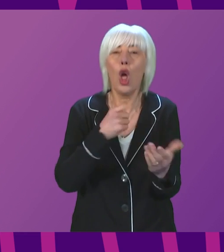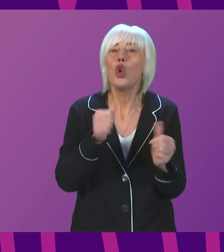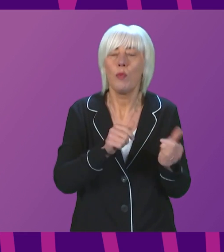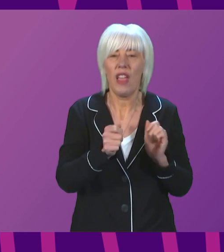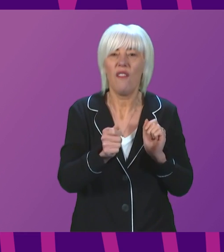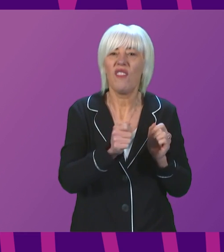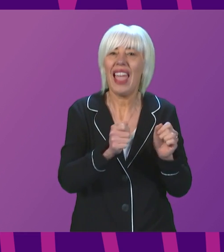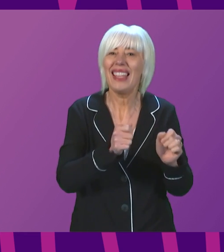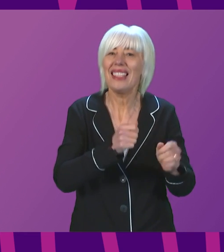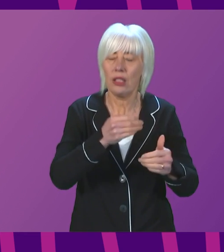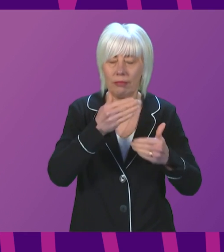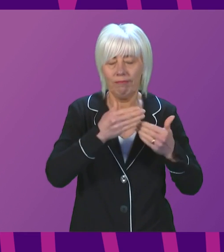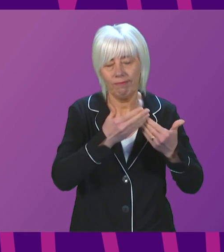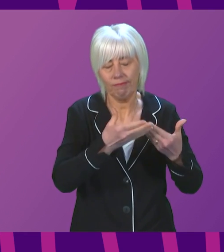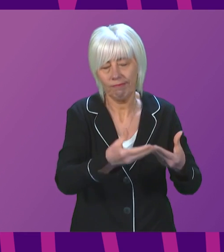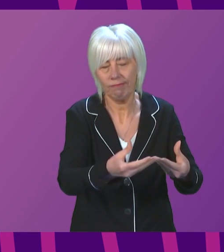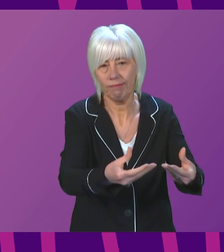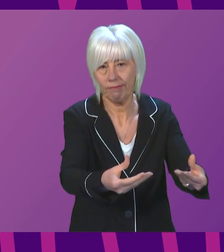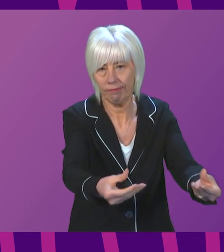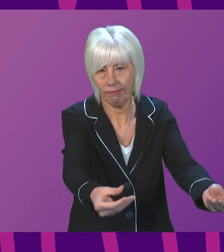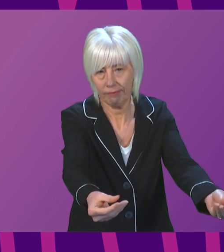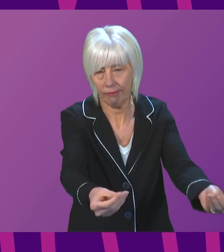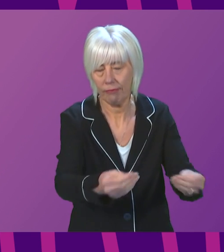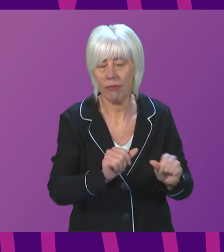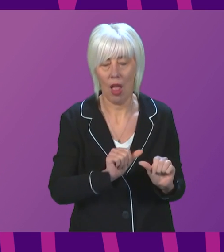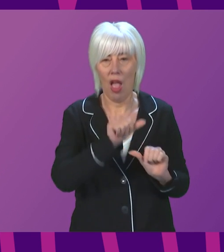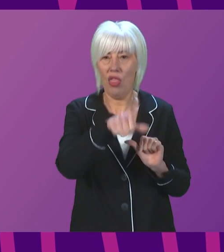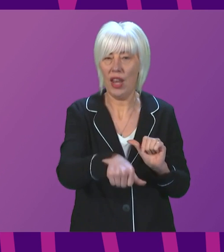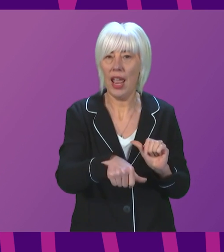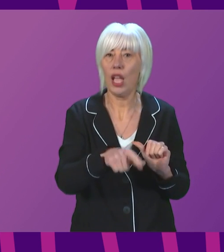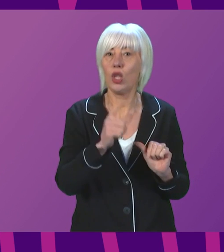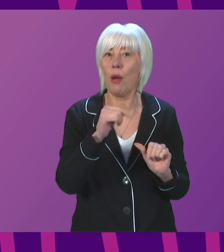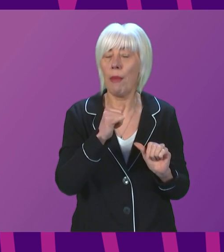It also advised that the next step of the phased approach could begin after the February